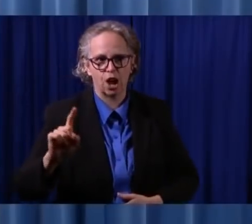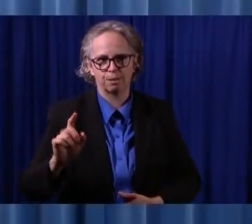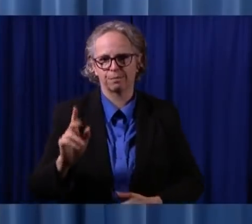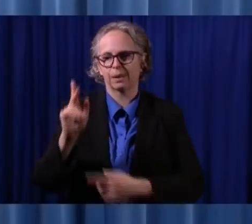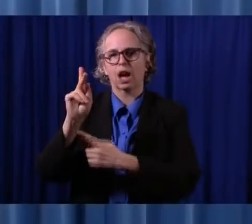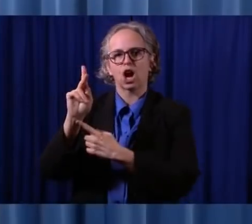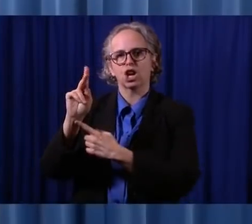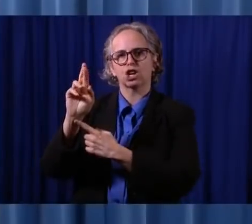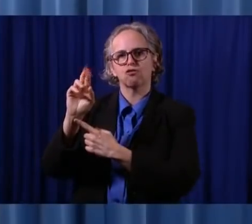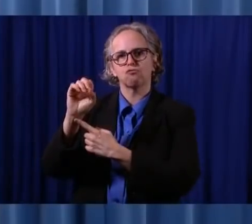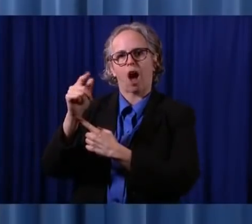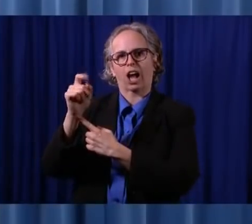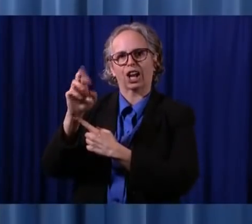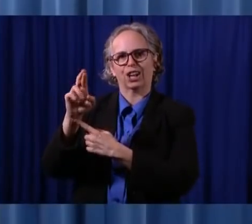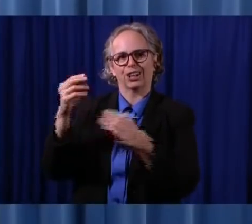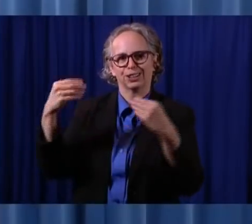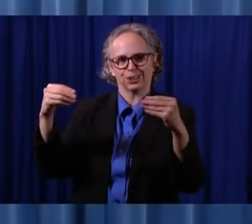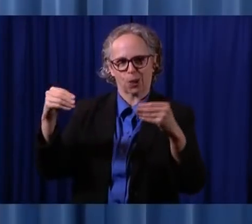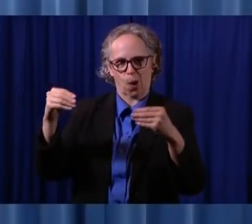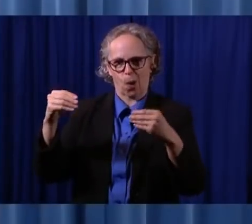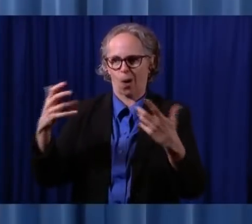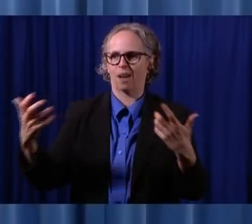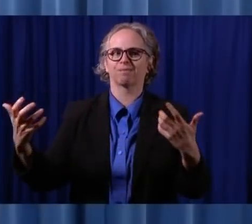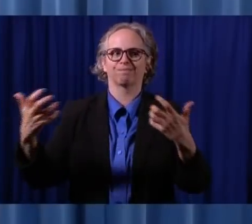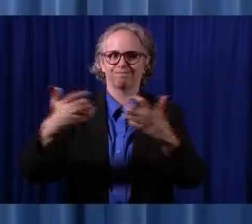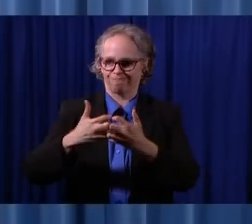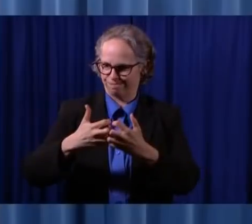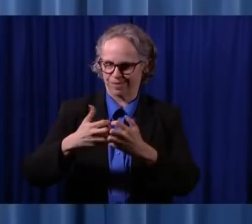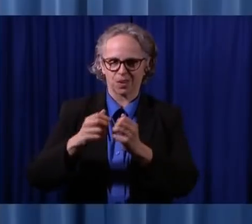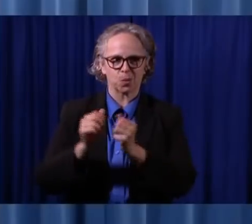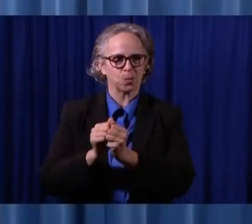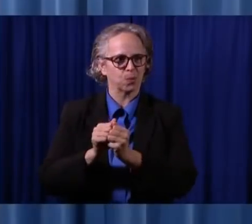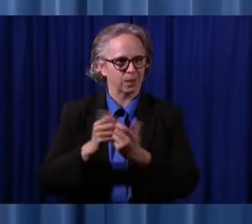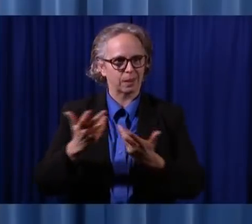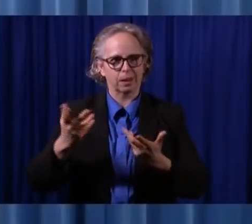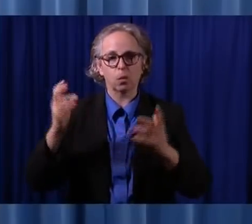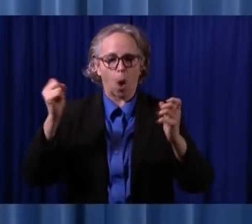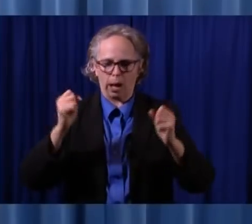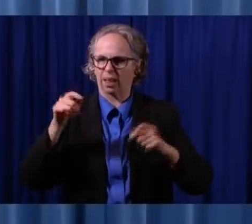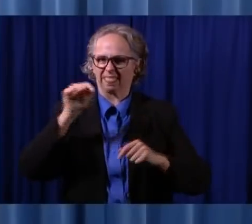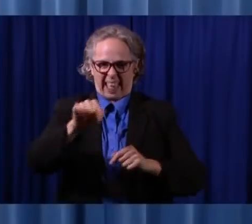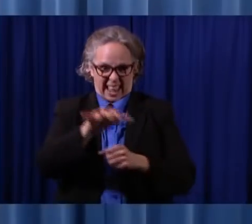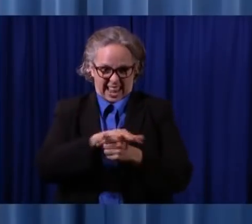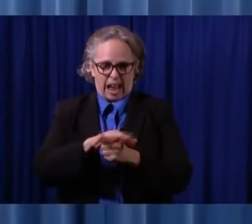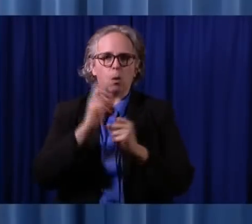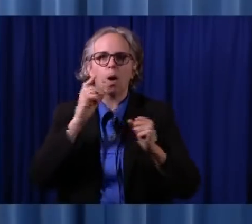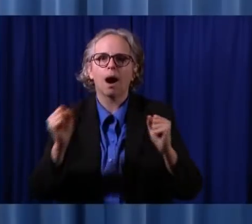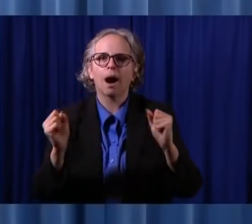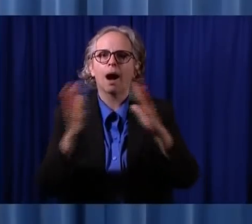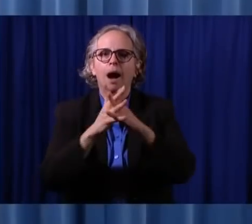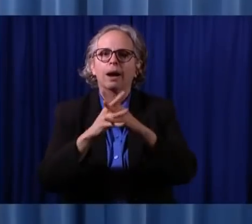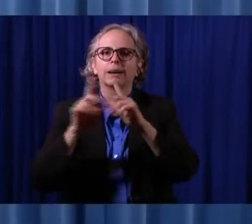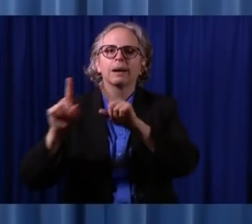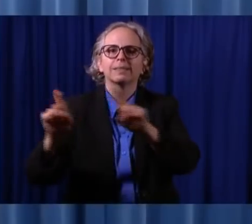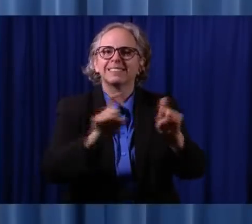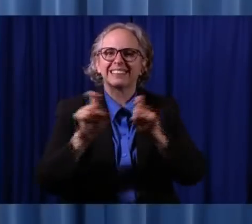YOU KNOW, I HAVE, AS I SAID, TALKED WITH GENERAL HARRIS AND THE NATIONAL GUARD. TESTING IS BEING DONE TODAY. JUST THIS MORNING, THE OHIO NATIONAL GUARD TEAMED UP TO PROVIDE PROPER TESTING TO